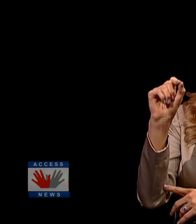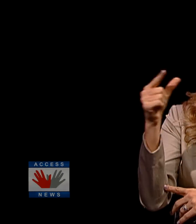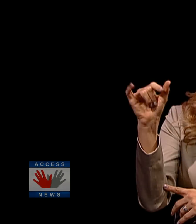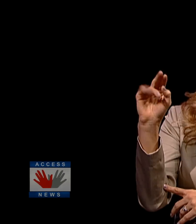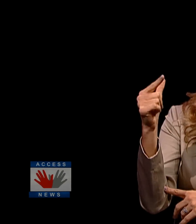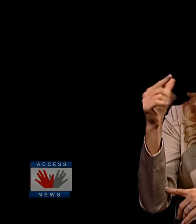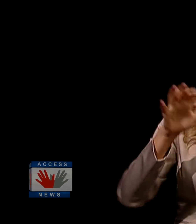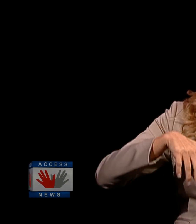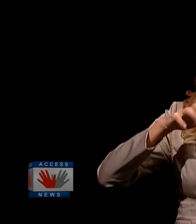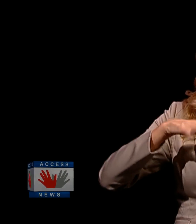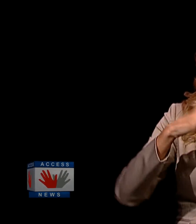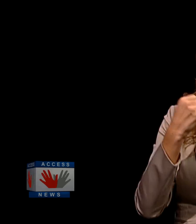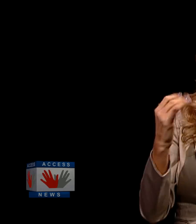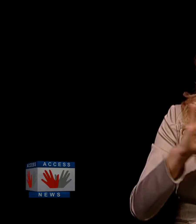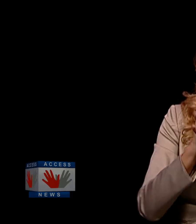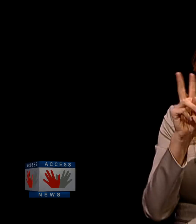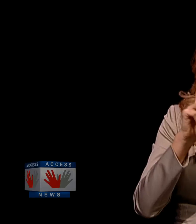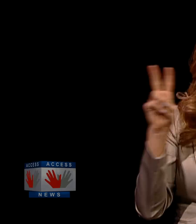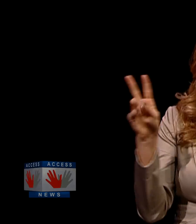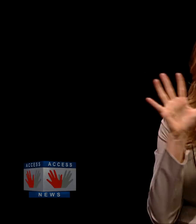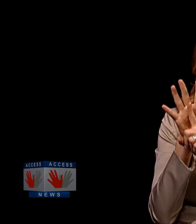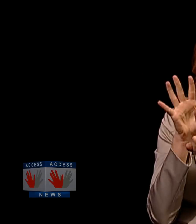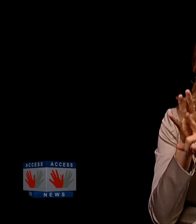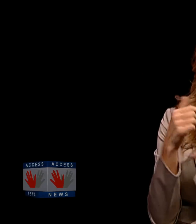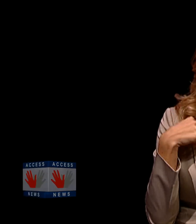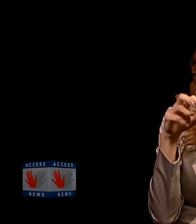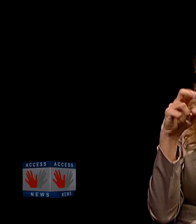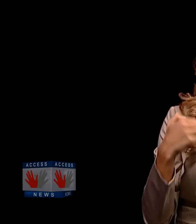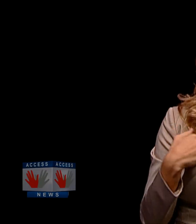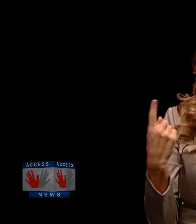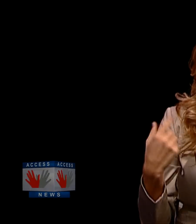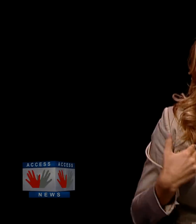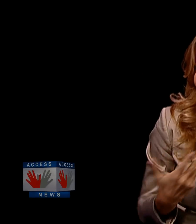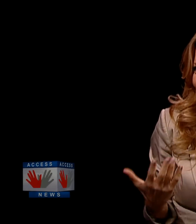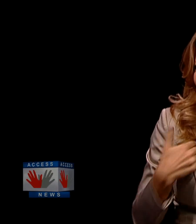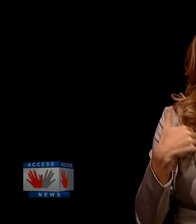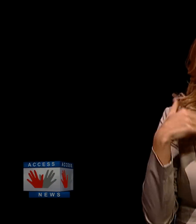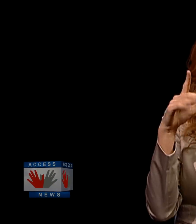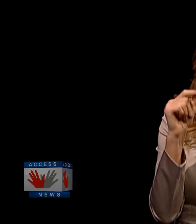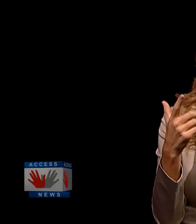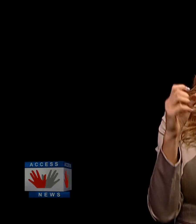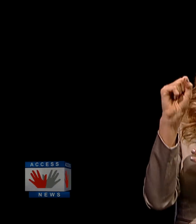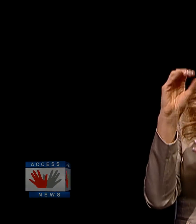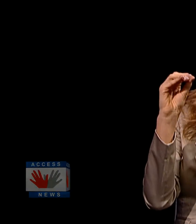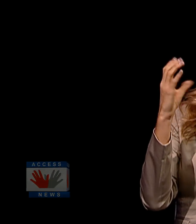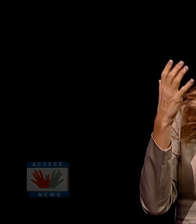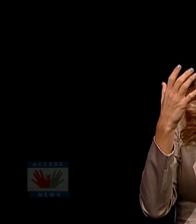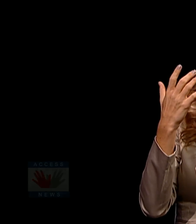publishing online because blogs are very popular right now and even I have one. I have a blog.